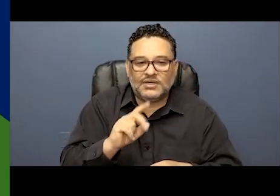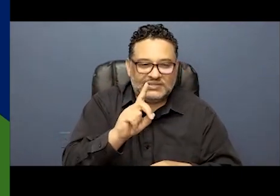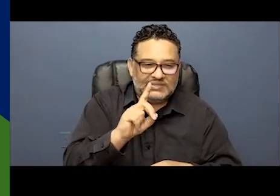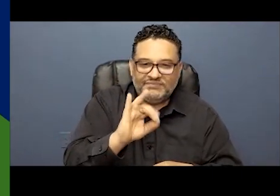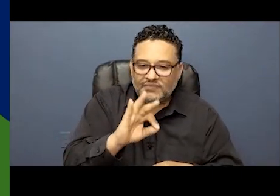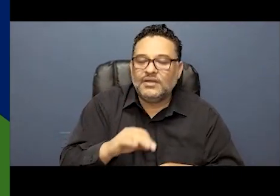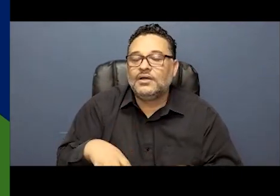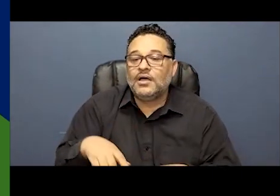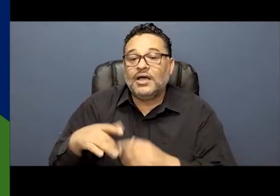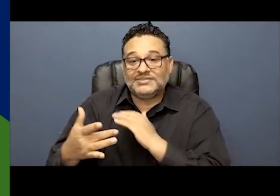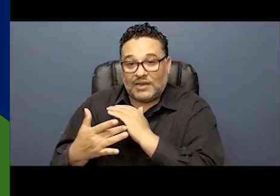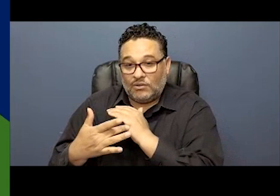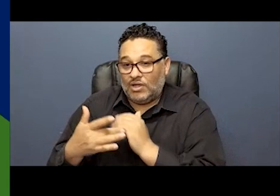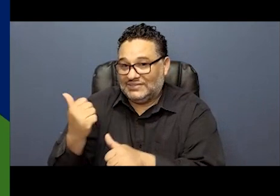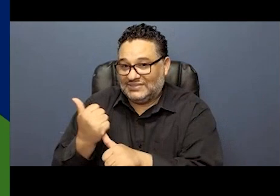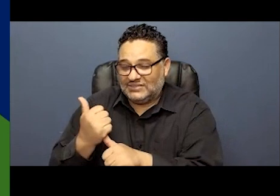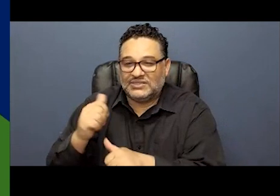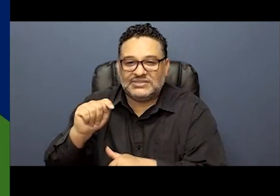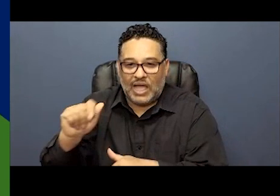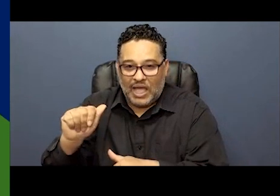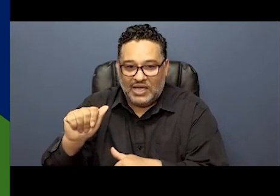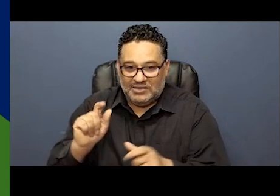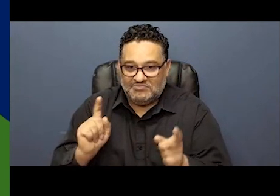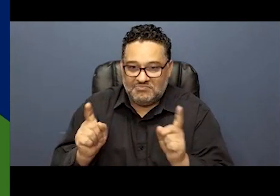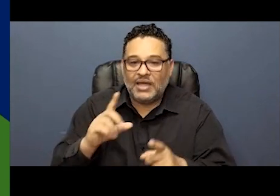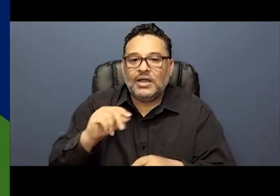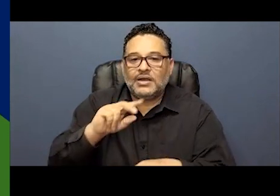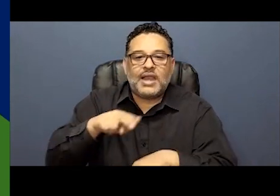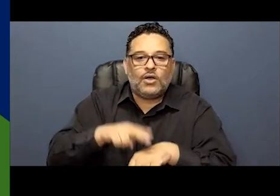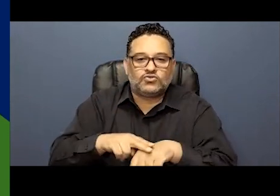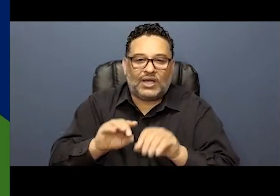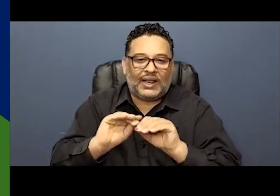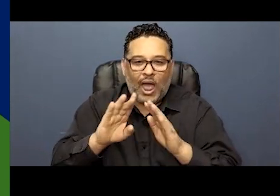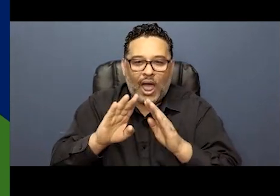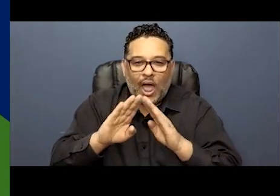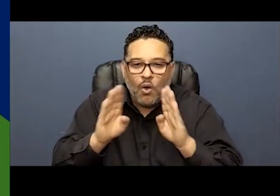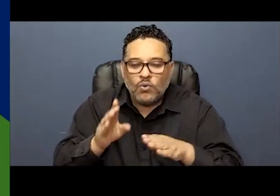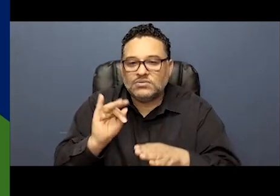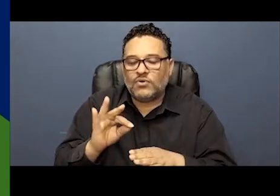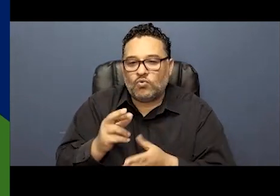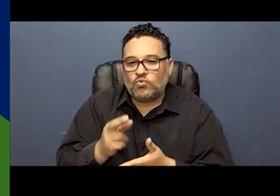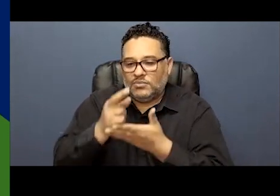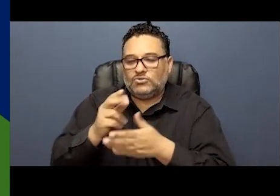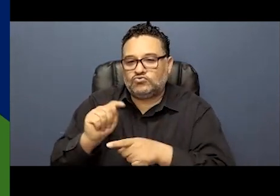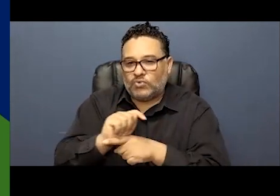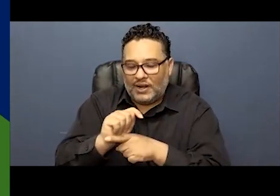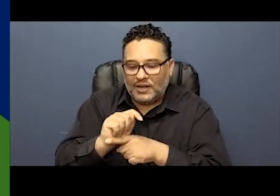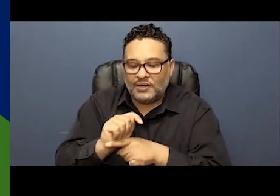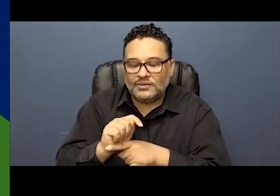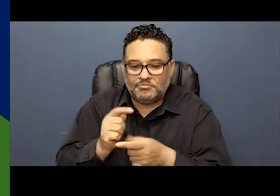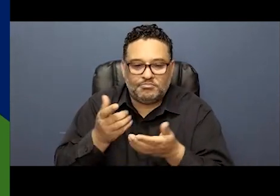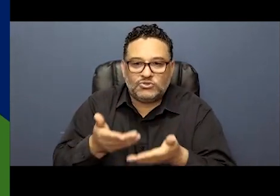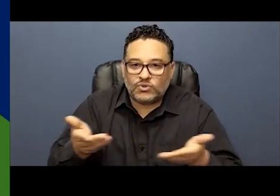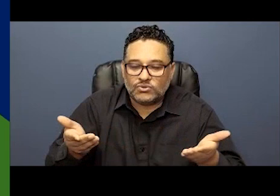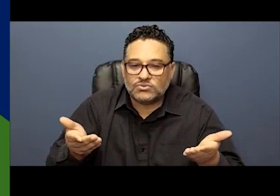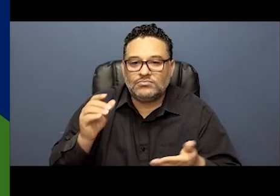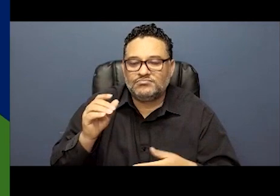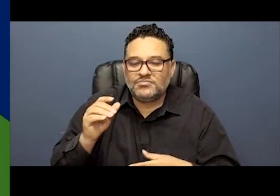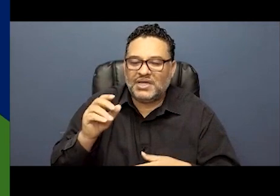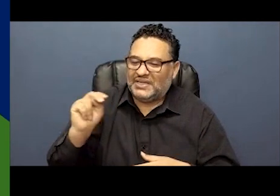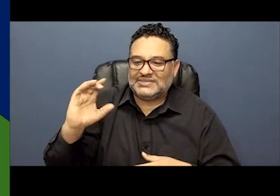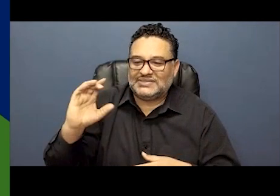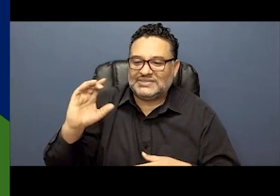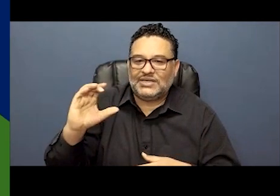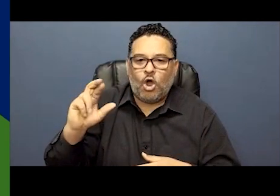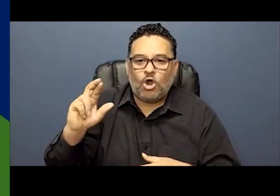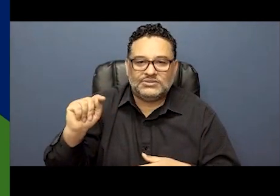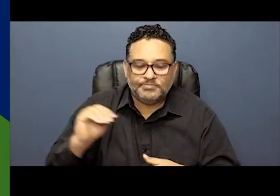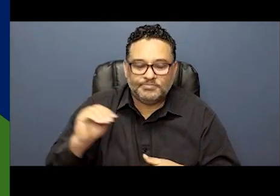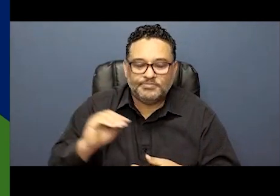or TA, and National Clearinghouse of Rehabilitation Training Materials (NCRTM)